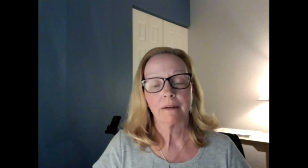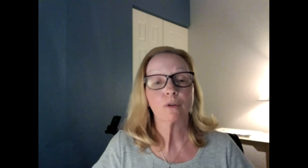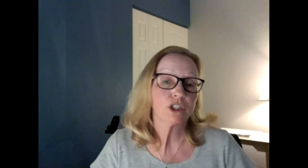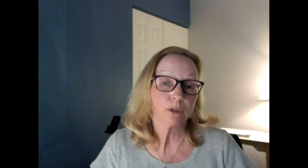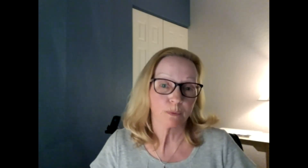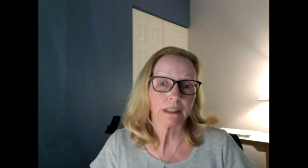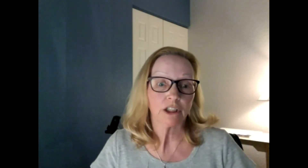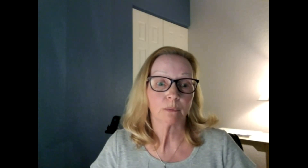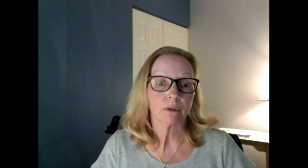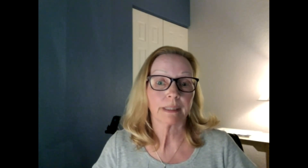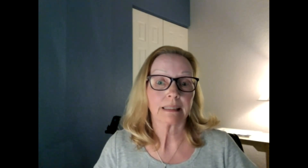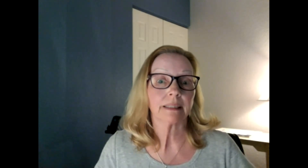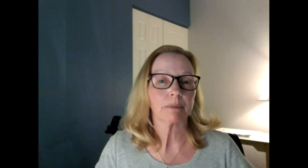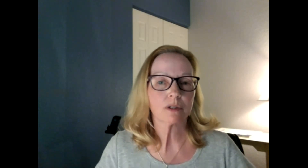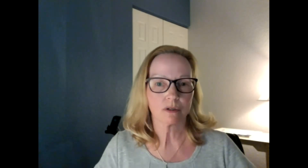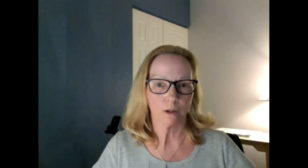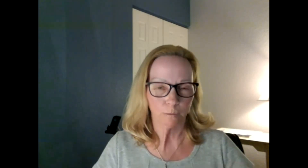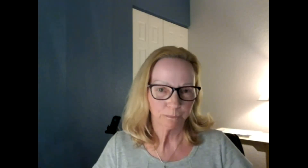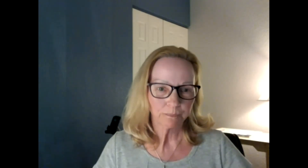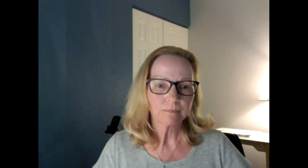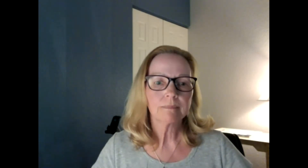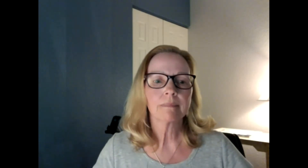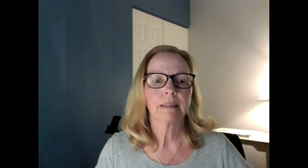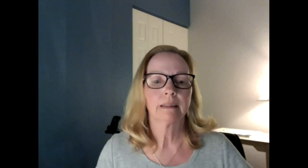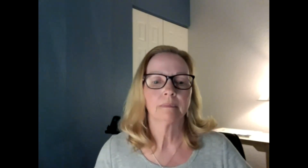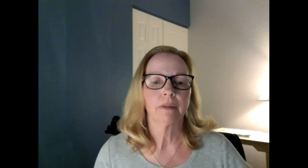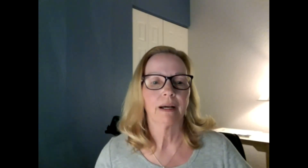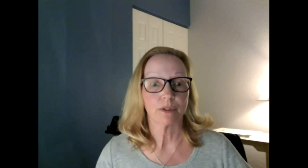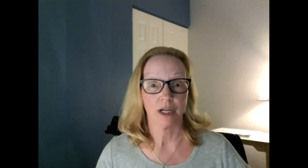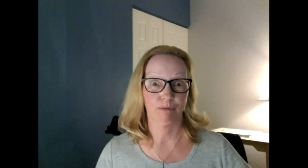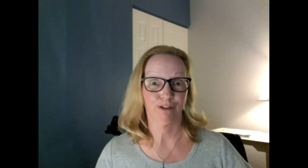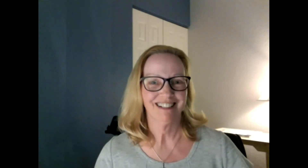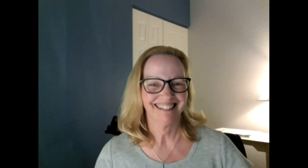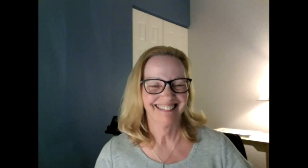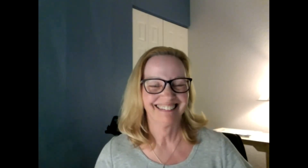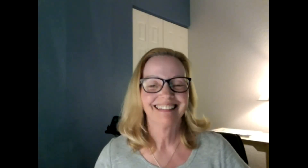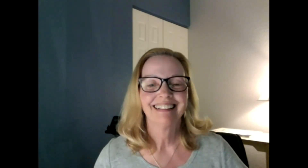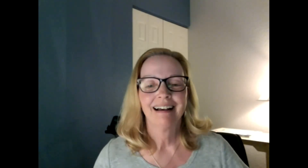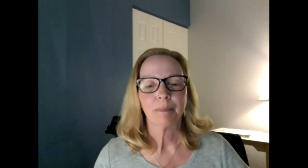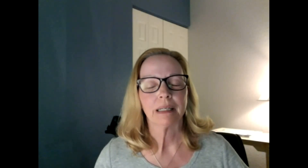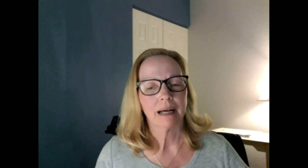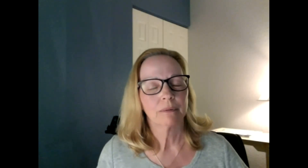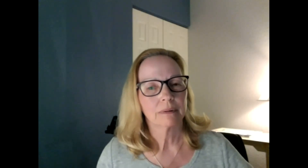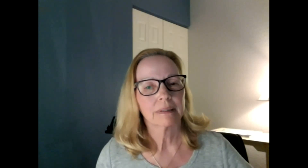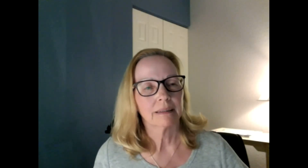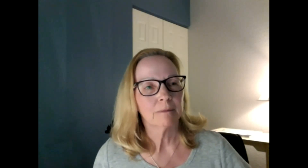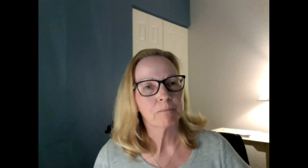and of course she was really good with reading lips so, that was helpful but I,